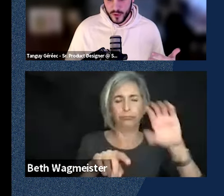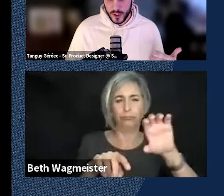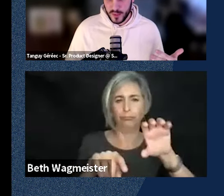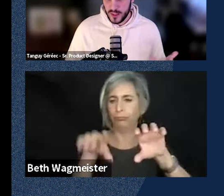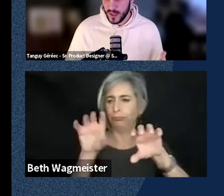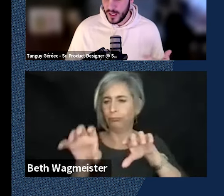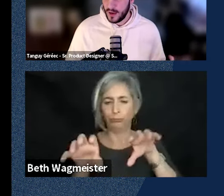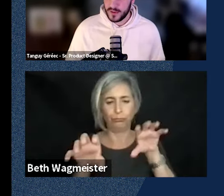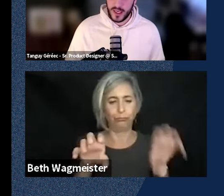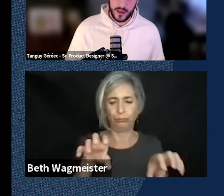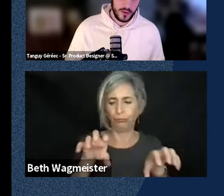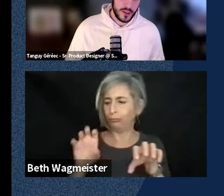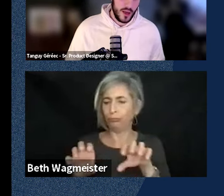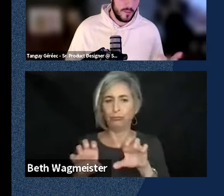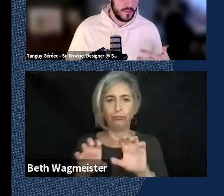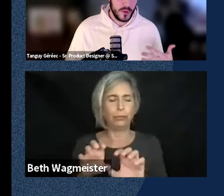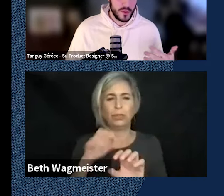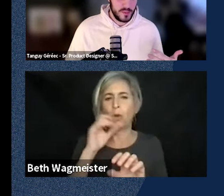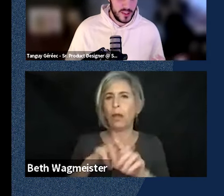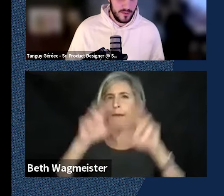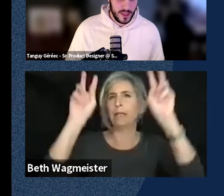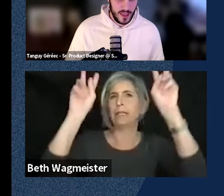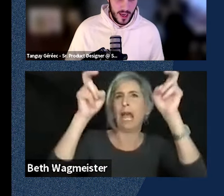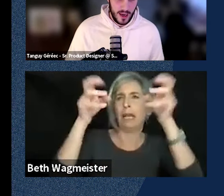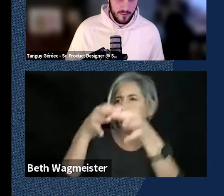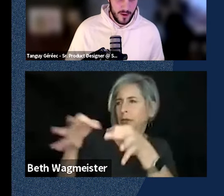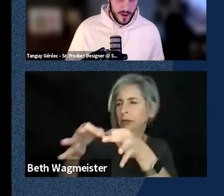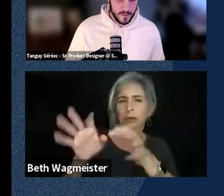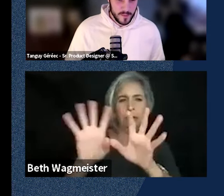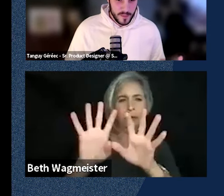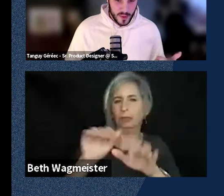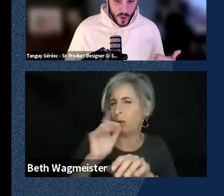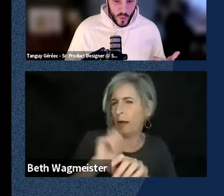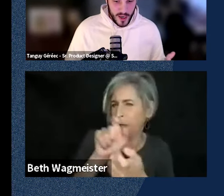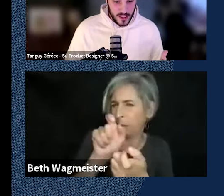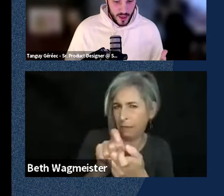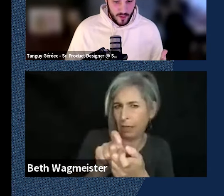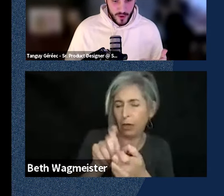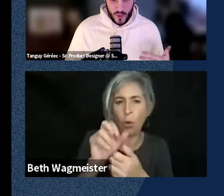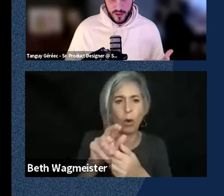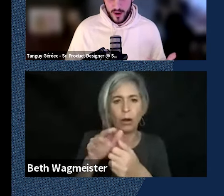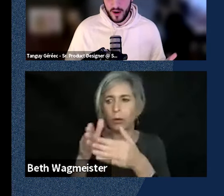You don't specifically have titles, and you don't specifically have ways of going there